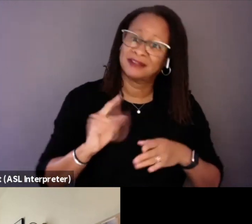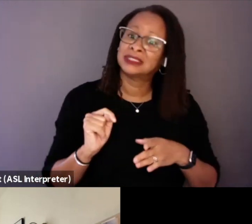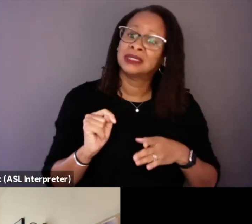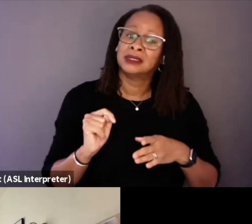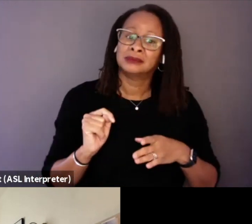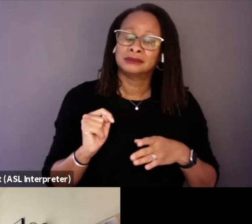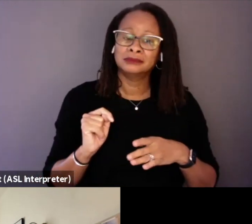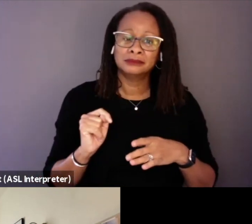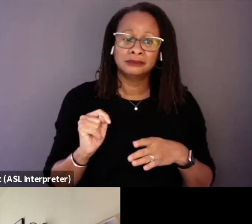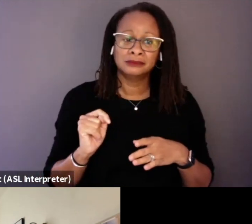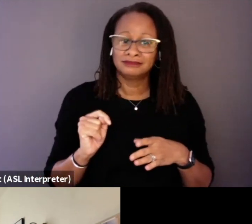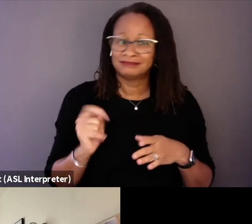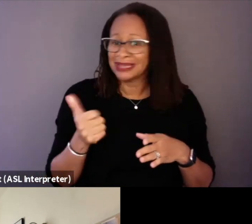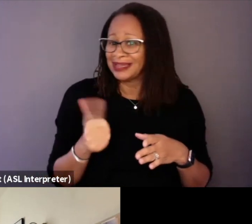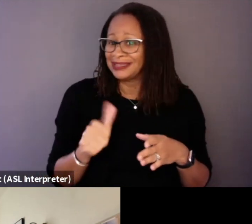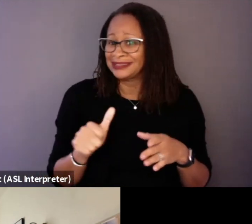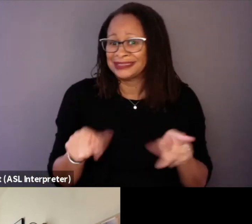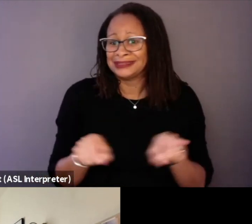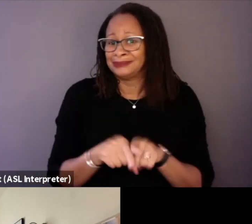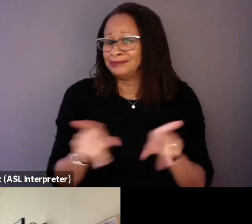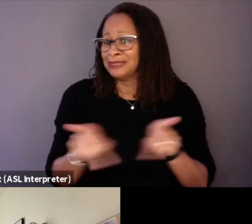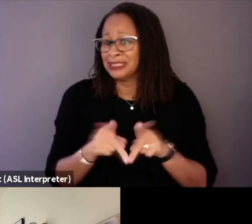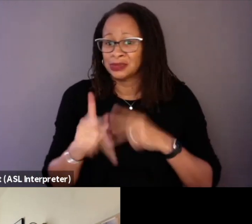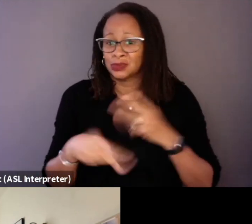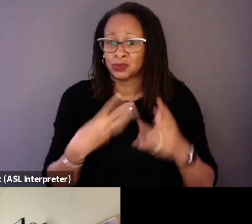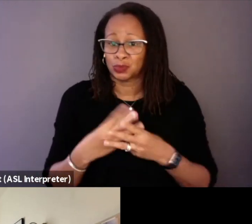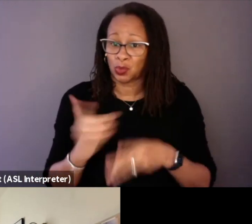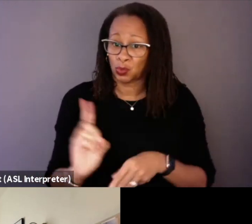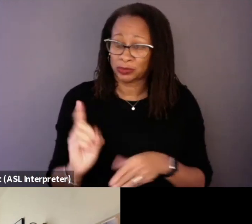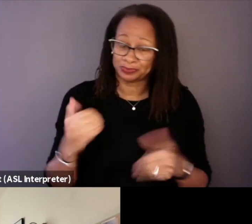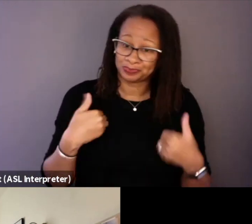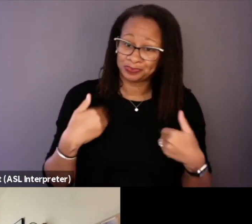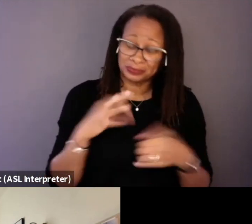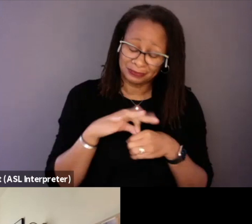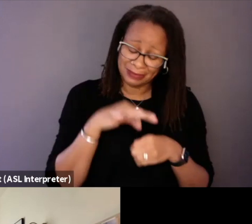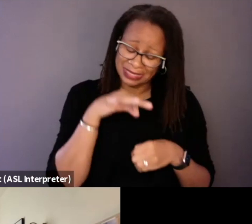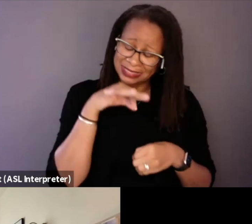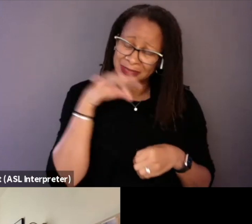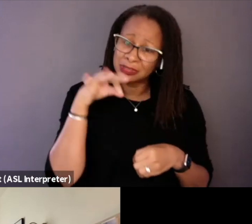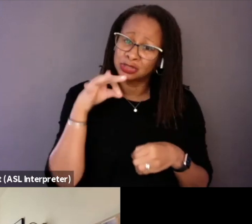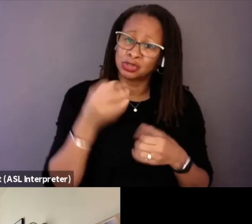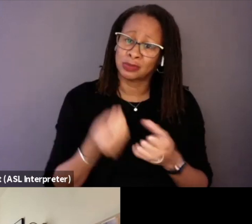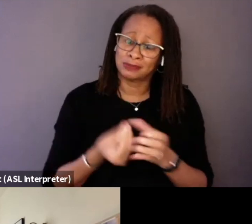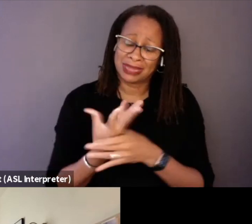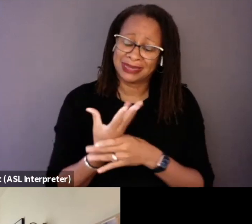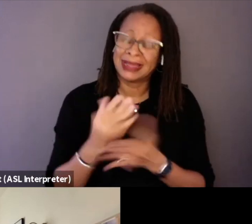just as any place else in the world, where there is that spiritual plant, medicinal plant